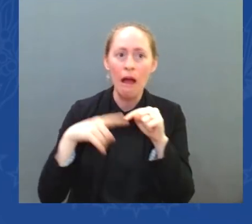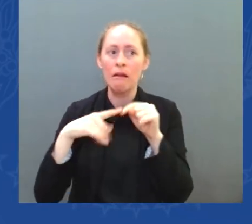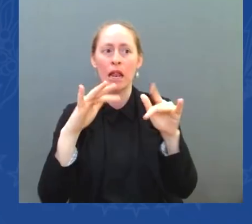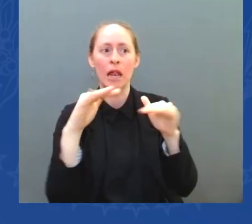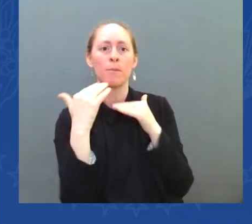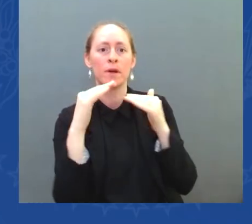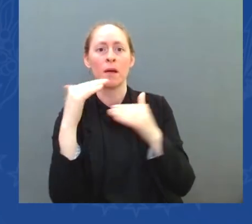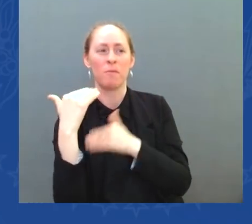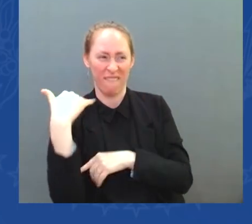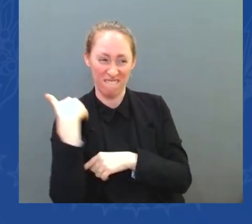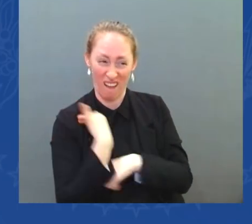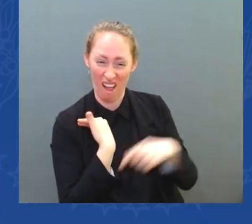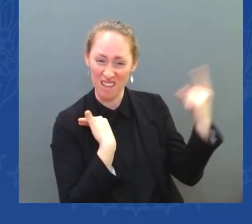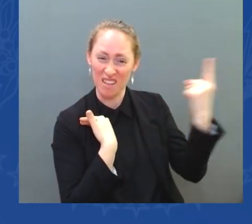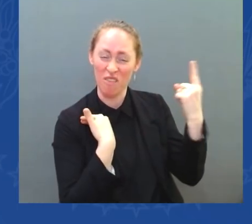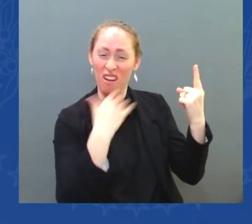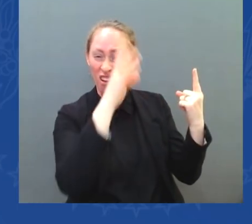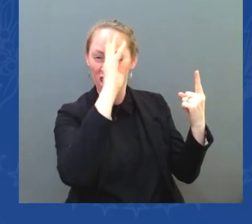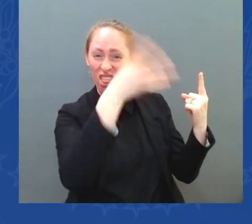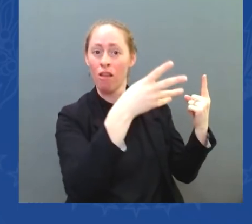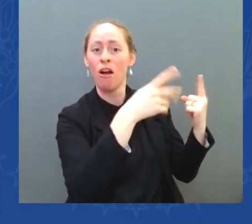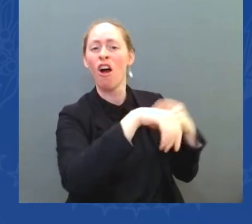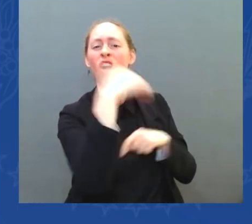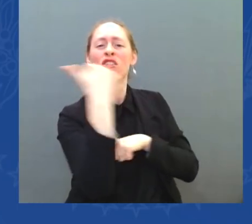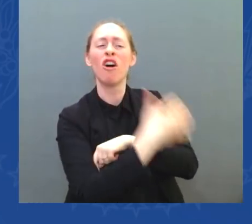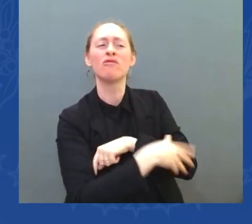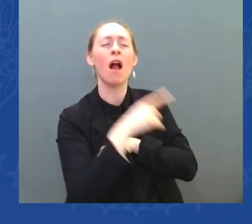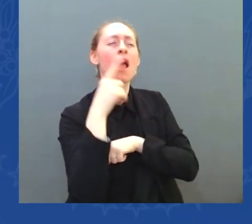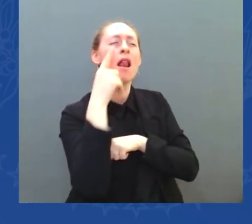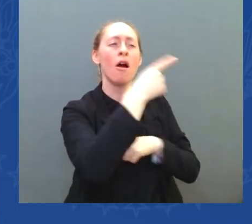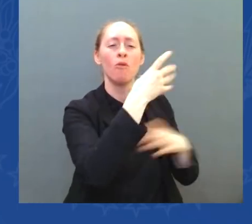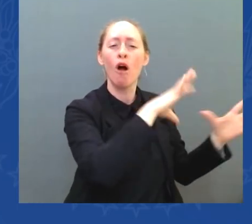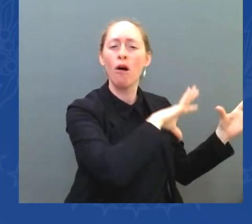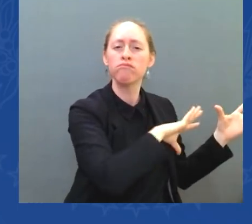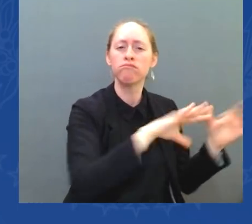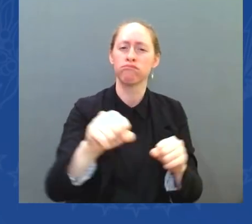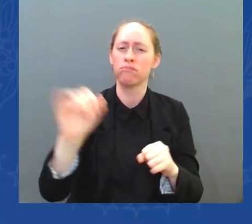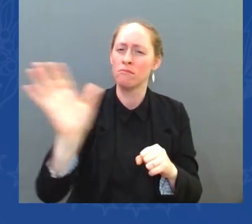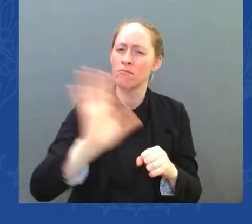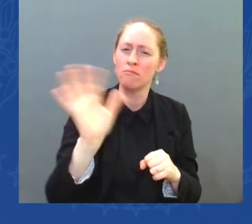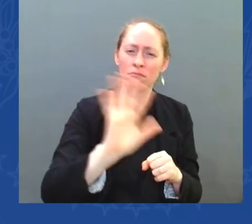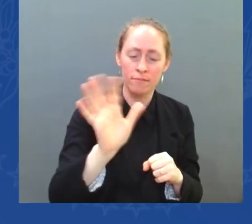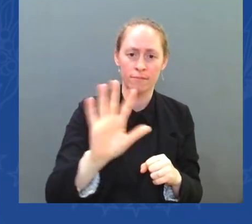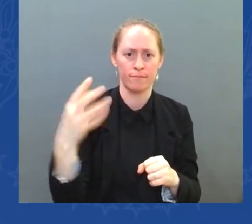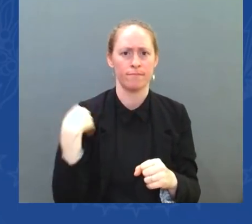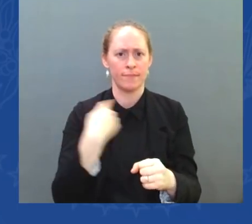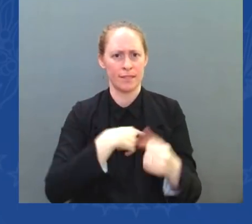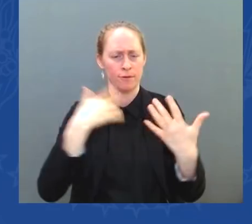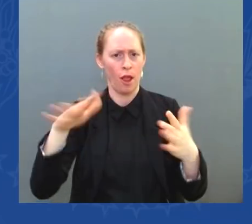I've authorized the release of 1 million barrels per day for the next six months from our Strategic Petroleum Reserve.